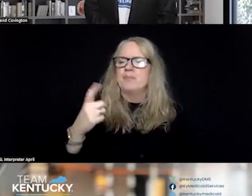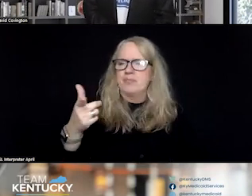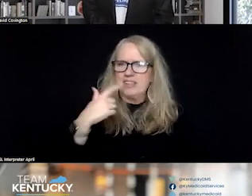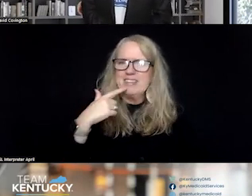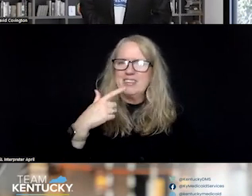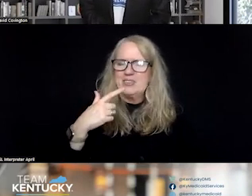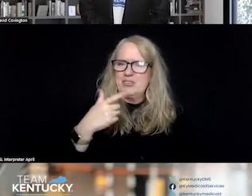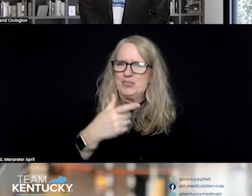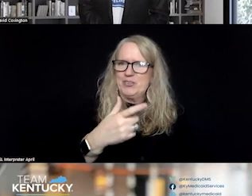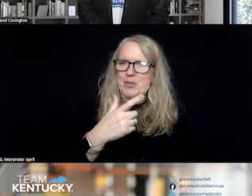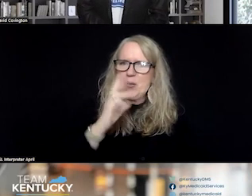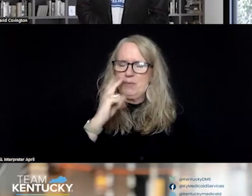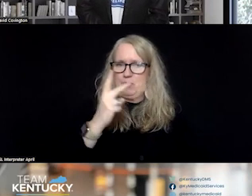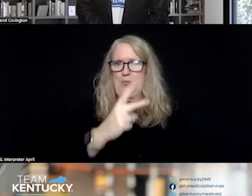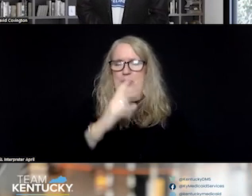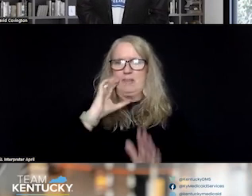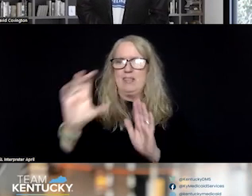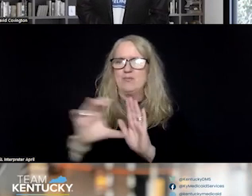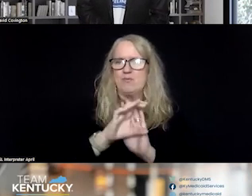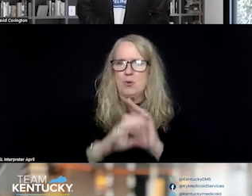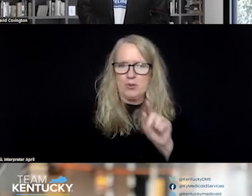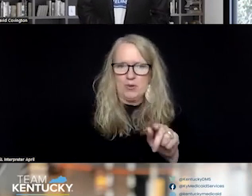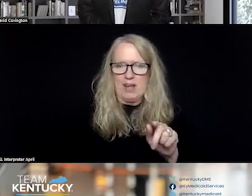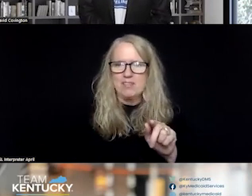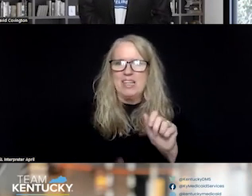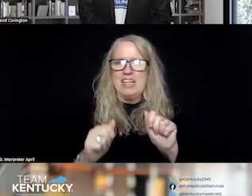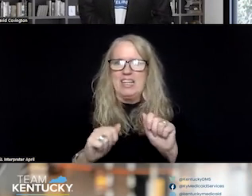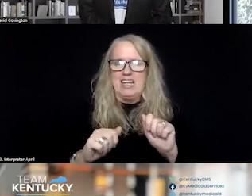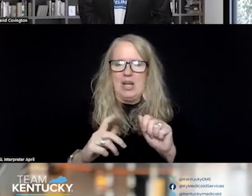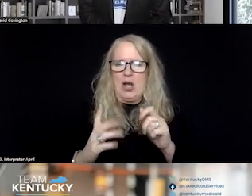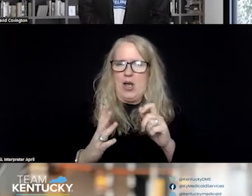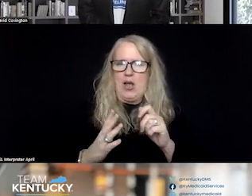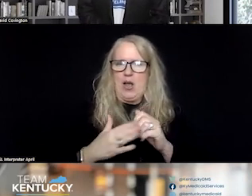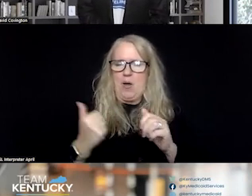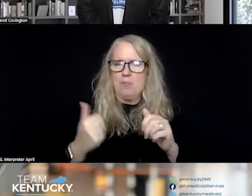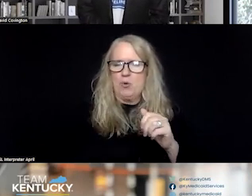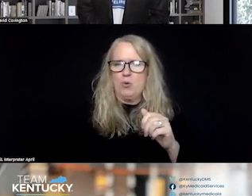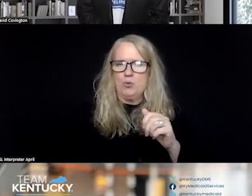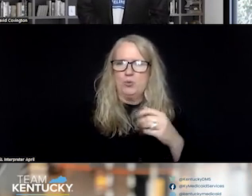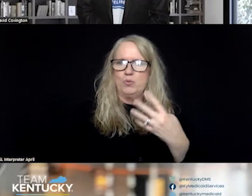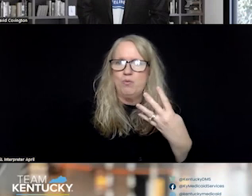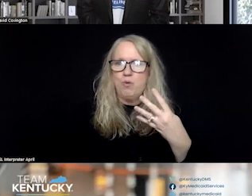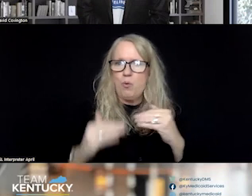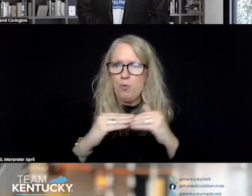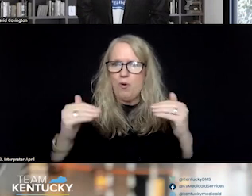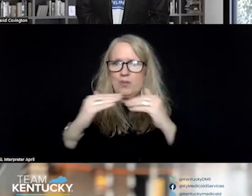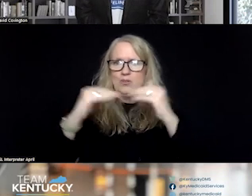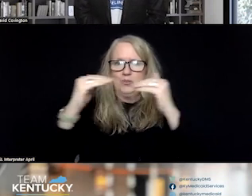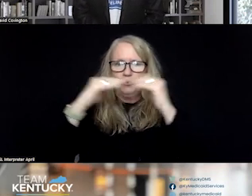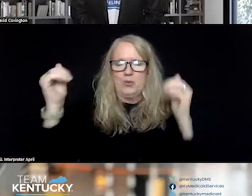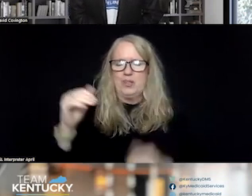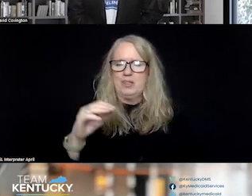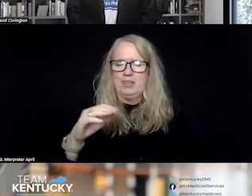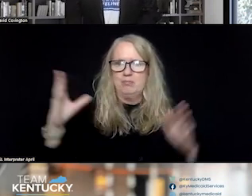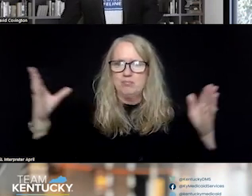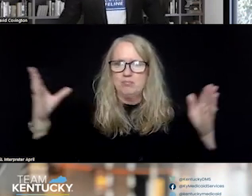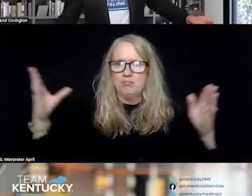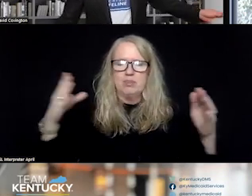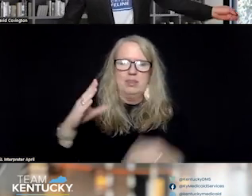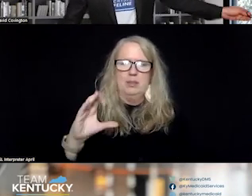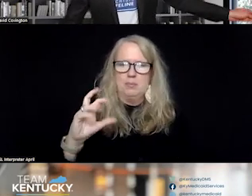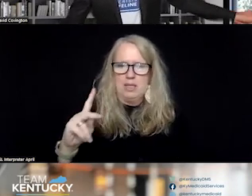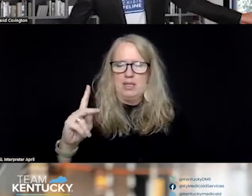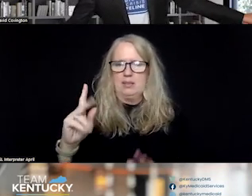PHOTOGRAPH. THIS IS ALMOST FOUR STORY BLOCK LONG MURAL THAT IS